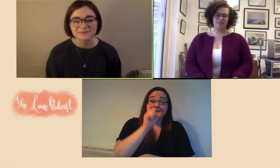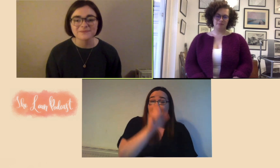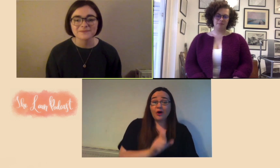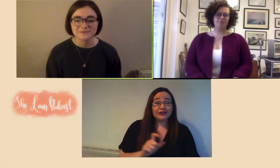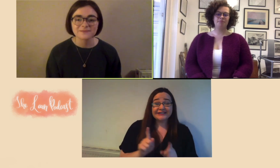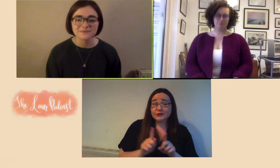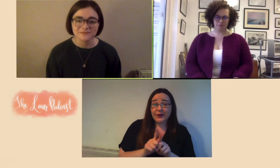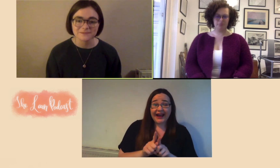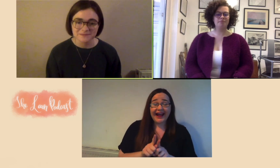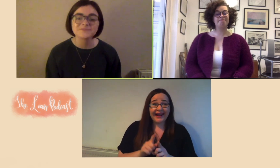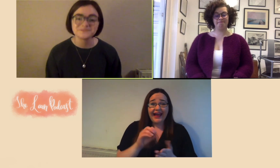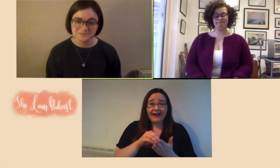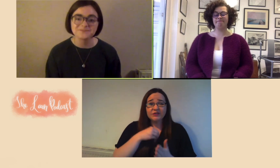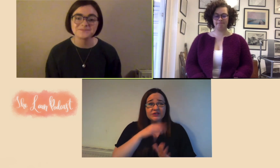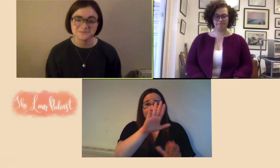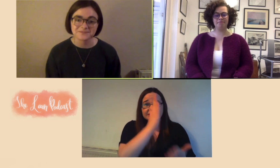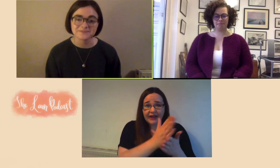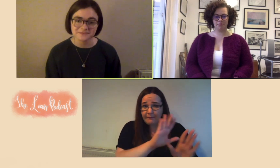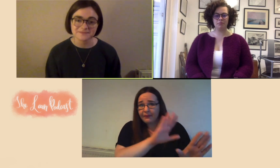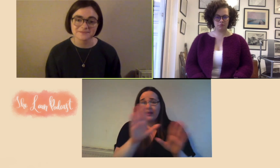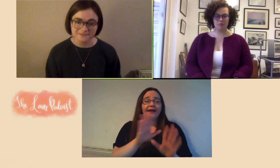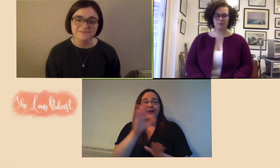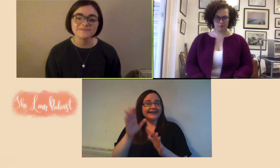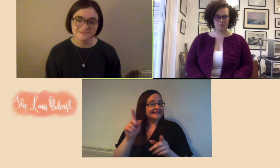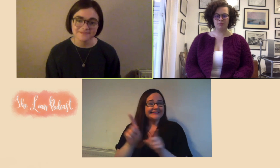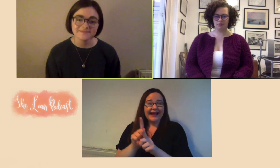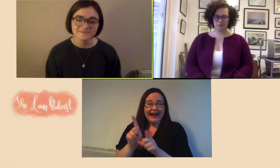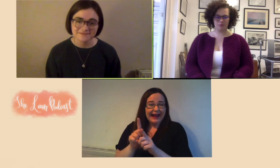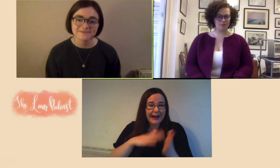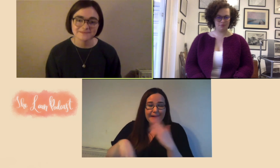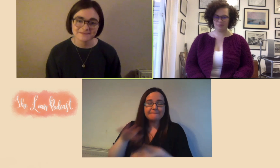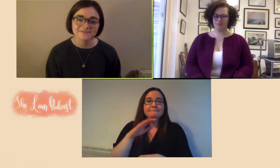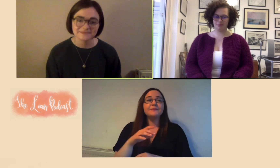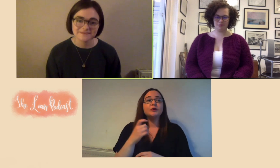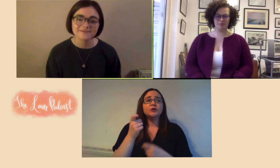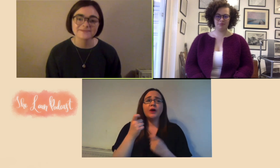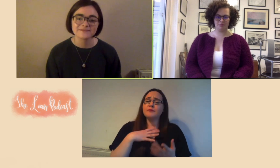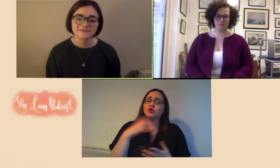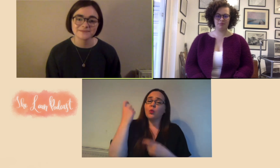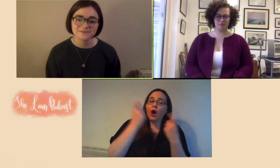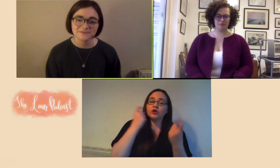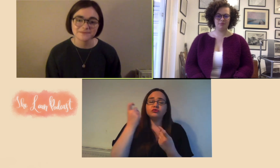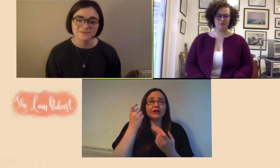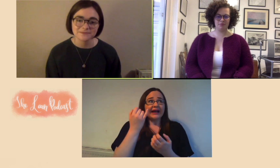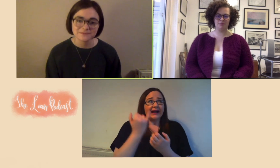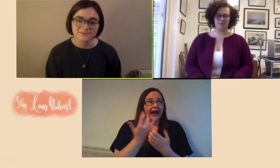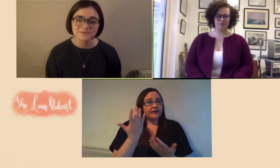Correct. Yeah, my mom always says that. Yeah. And I think how will they know, if we don't tell them?